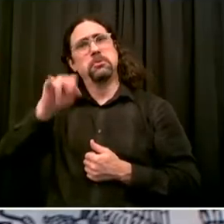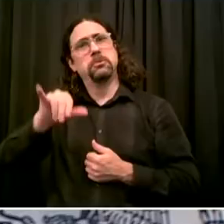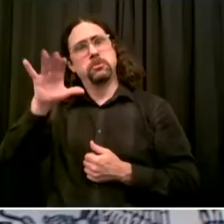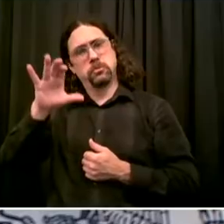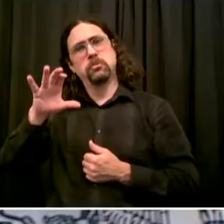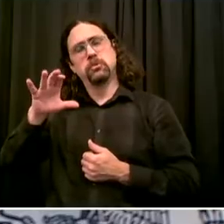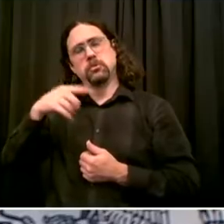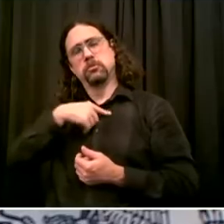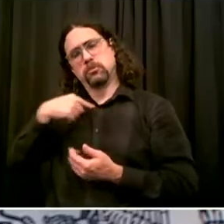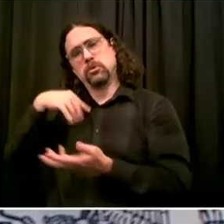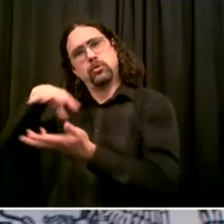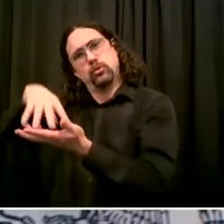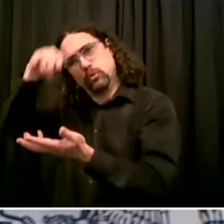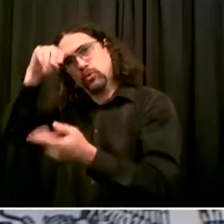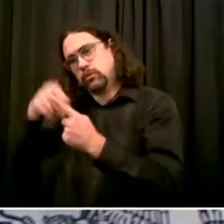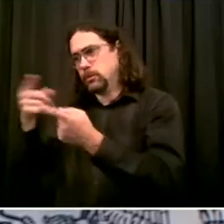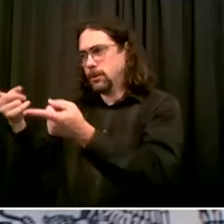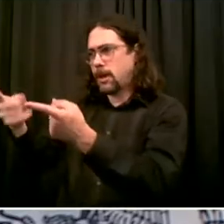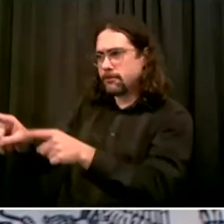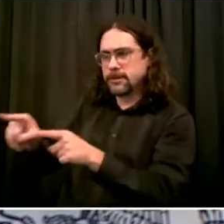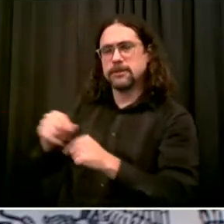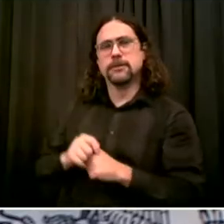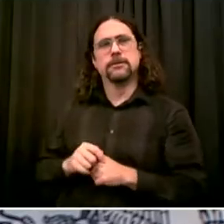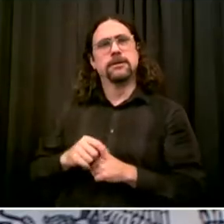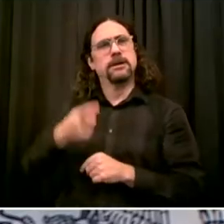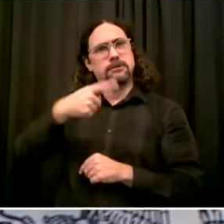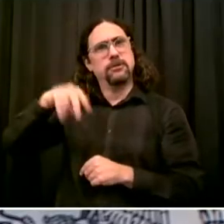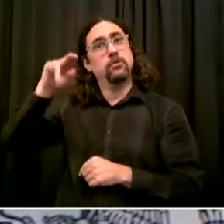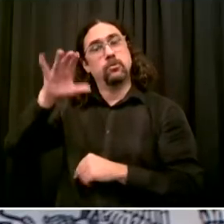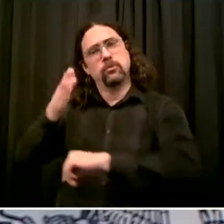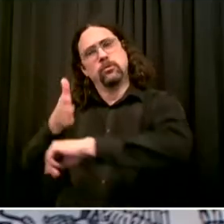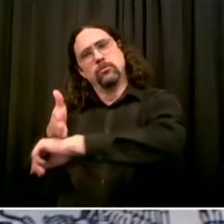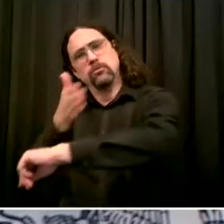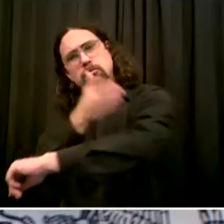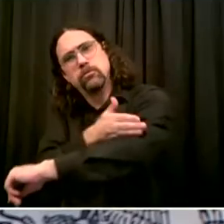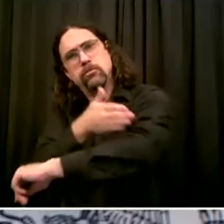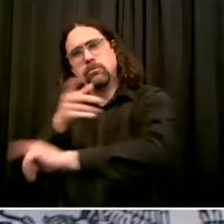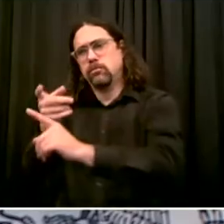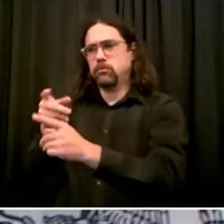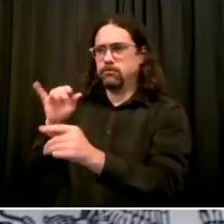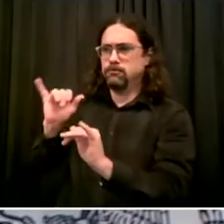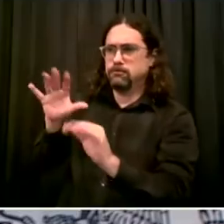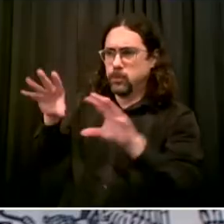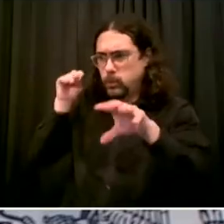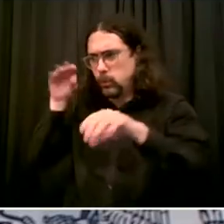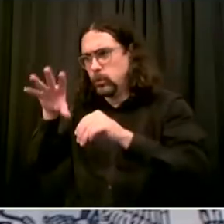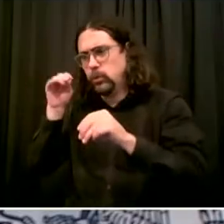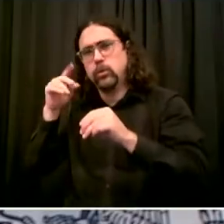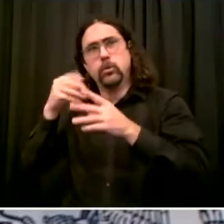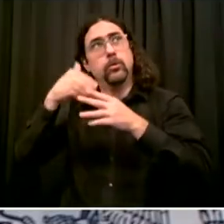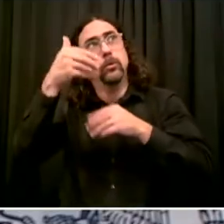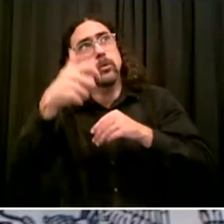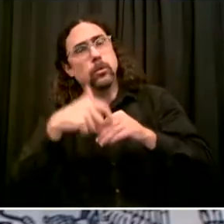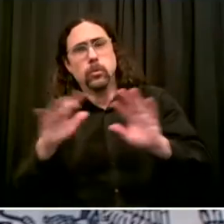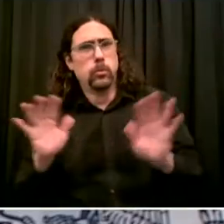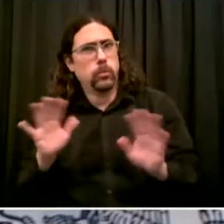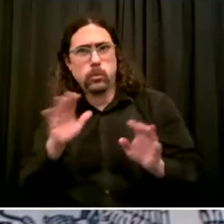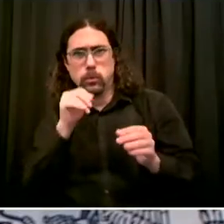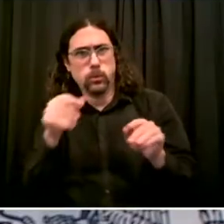DIED WE LEARNED PROFOUND LESSONS AND MADE PROFOUND CHANGES. THE BOTTOM LINE